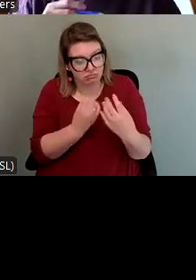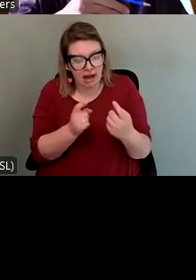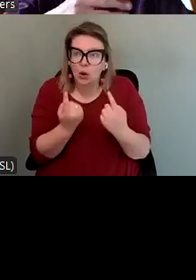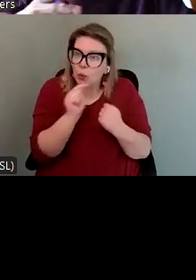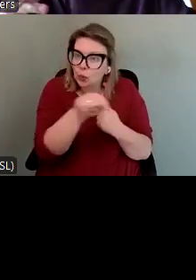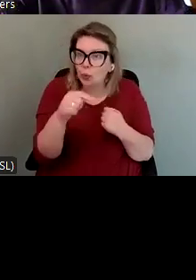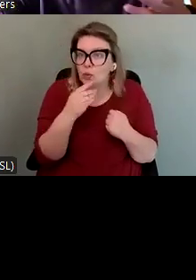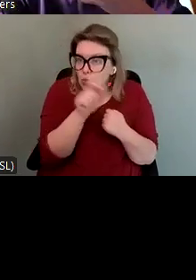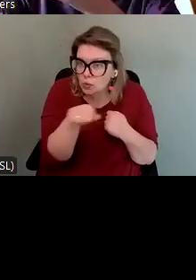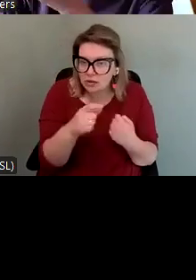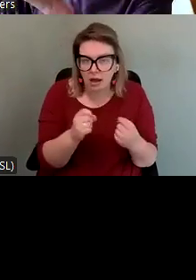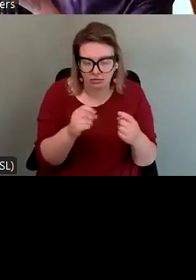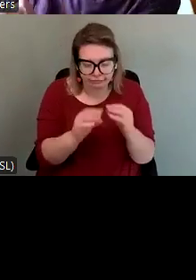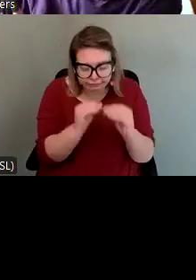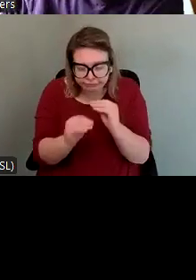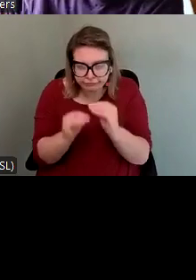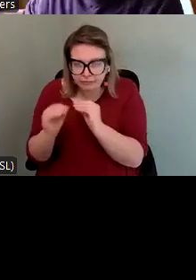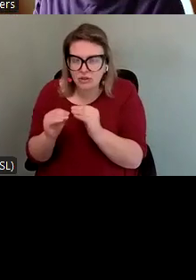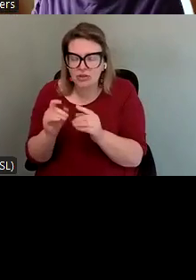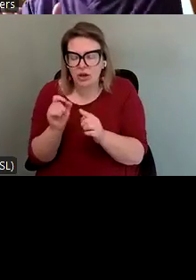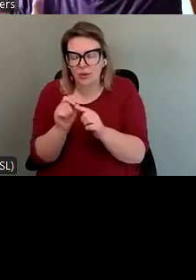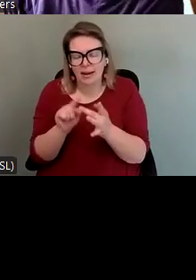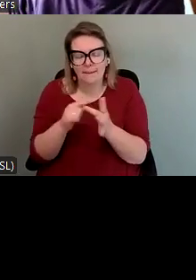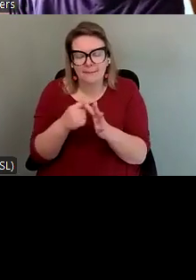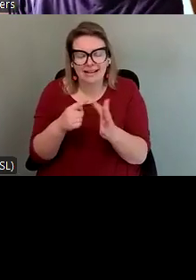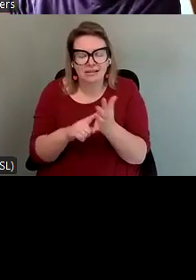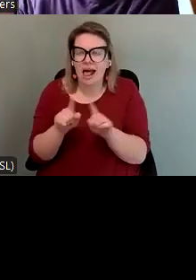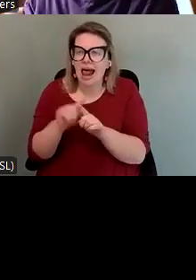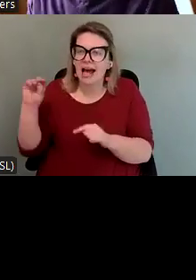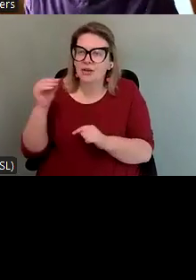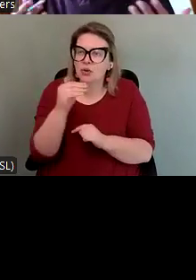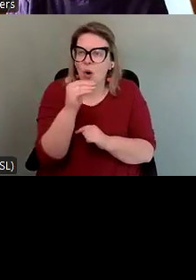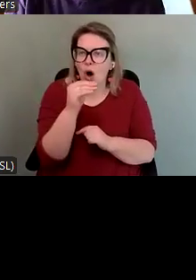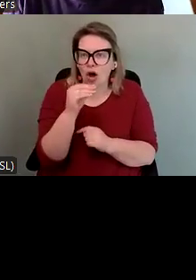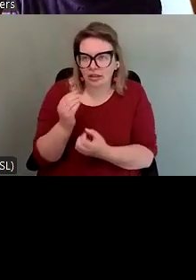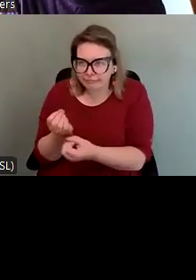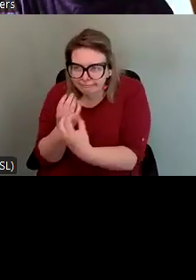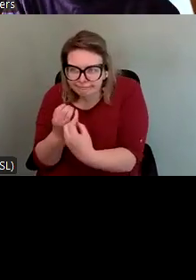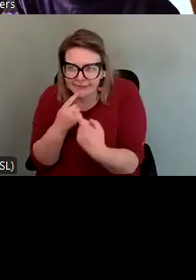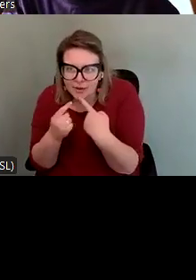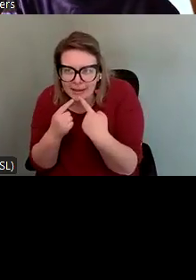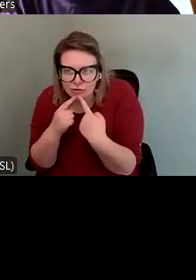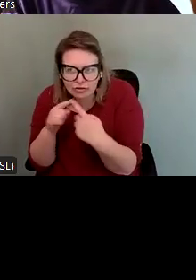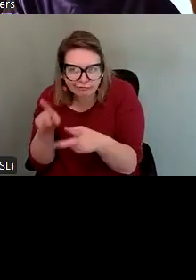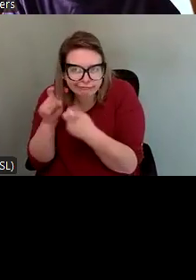Imagine a pixel is the swan floating across the lake, giving you the data that you need.